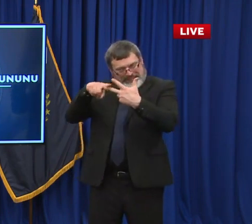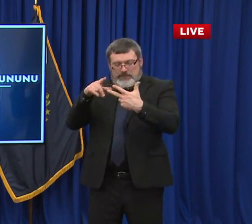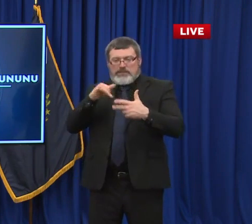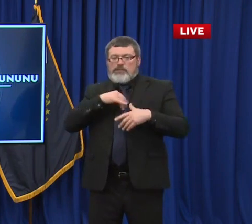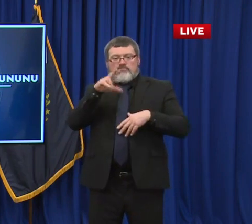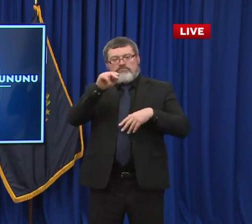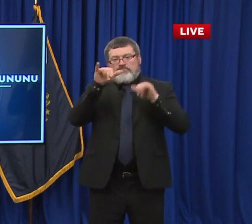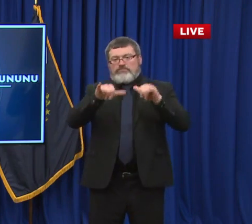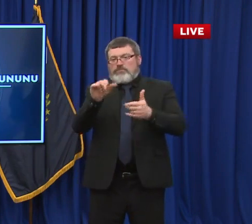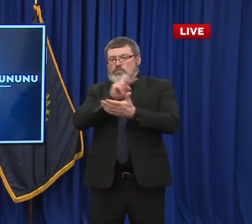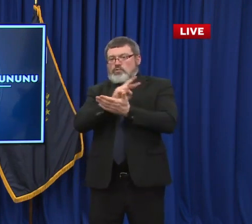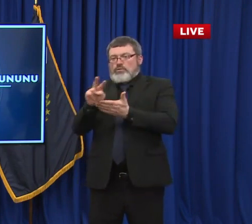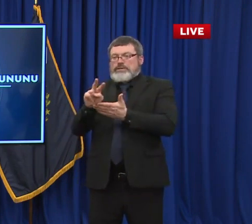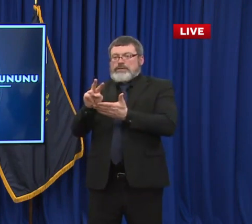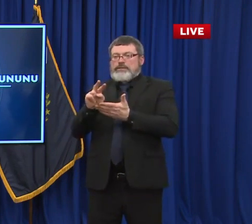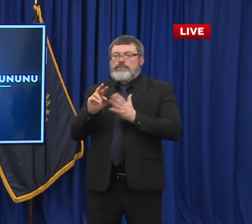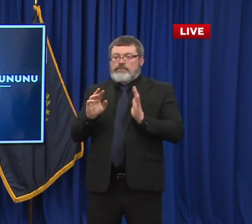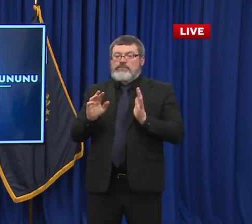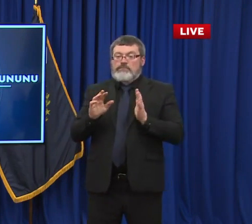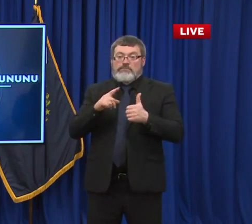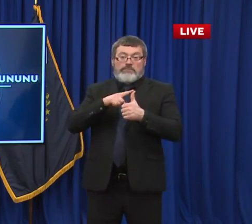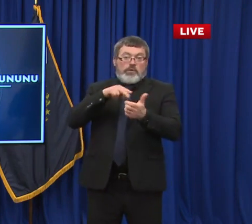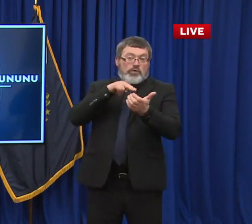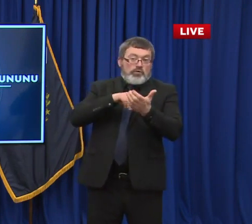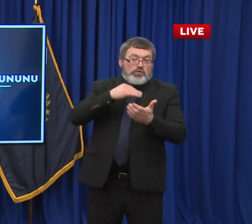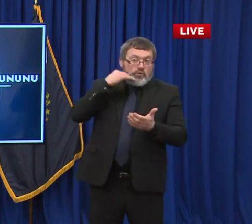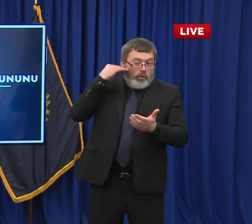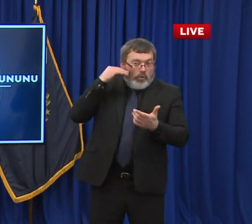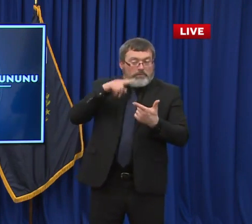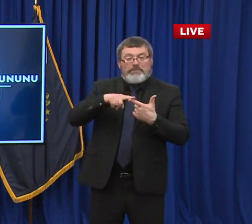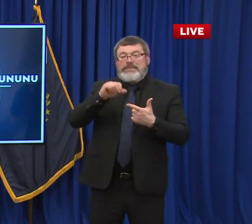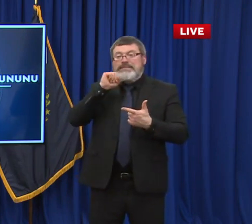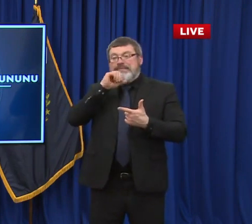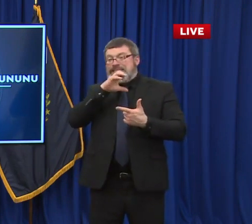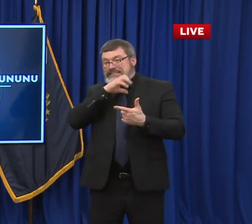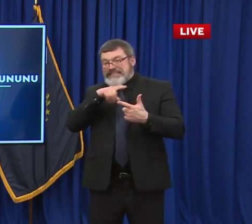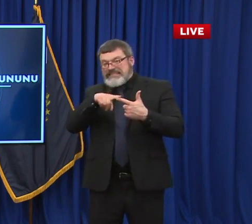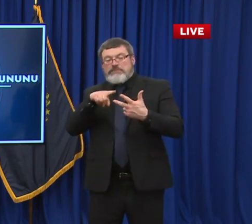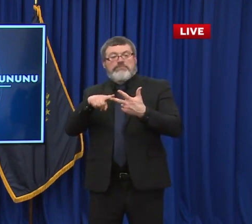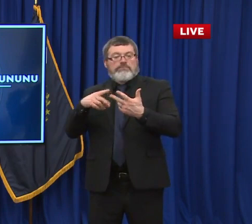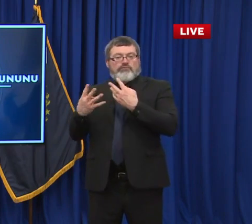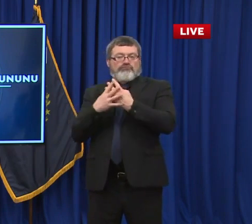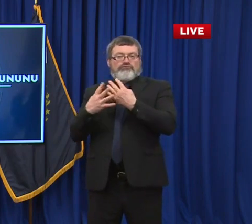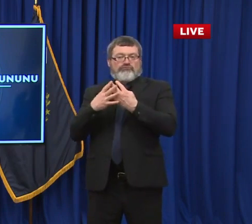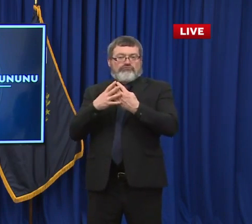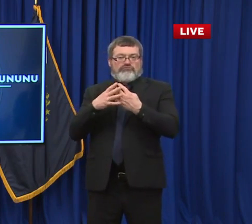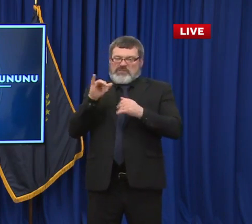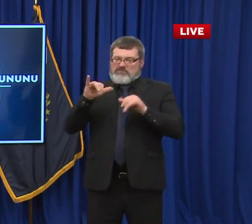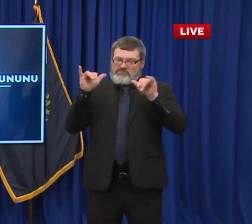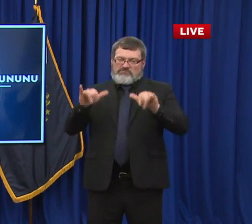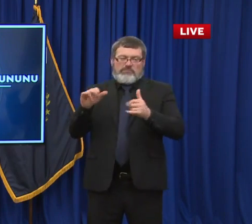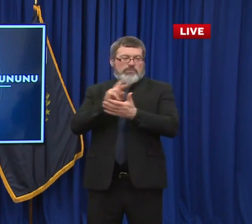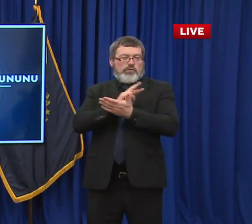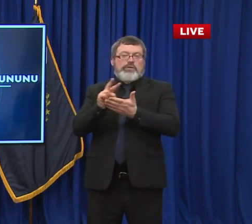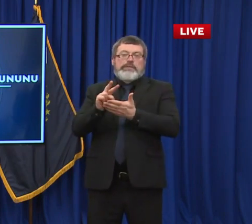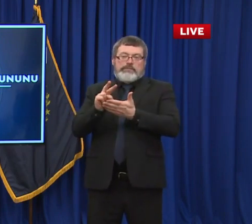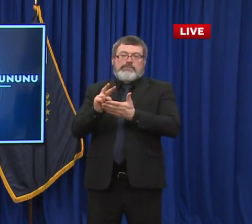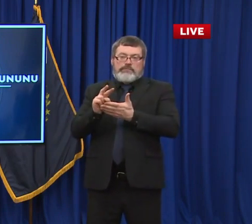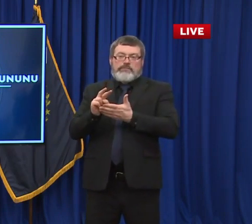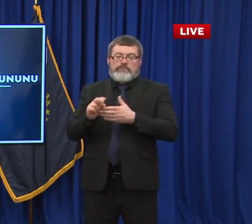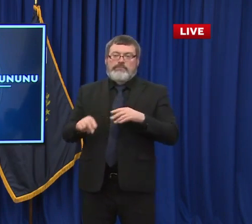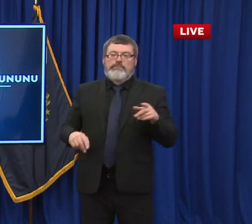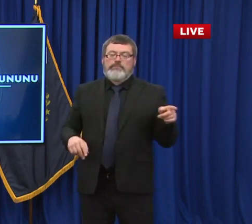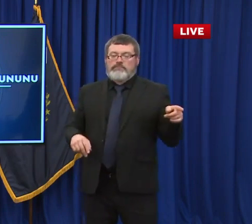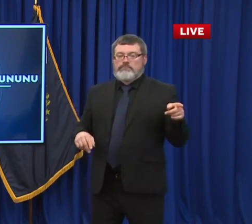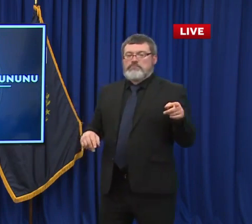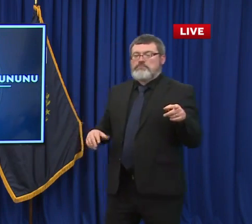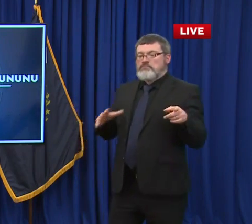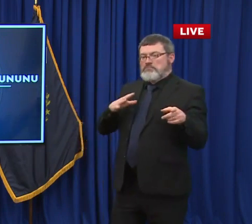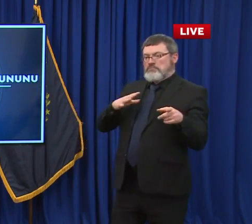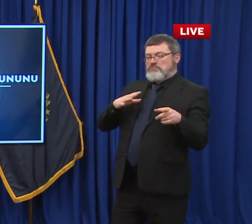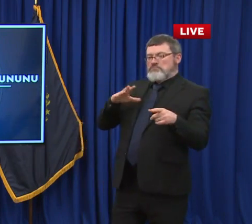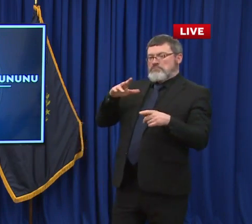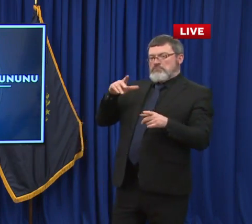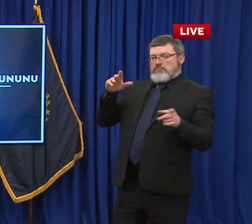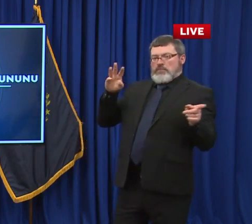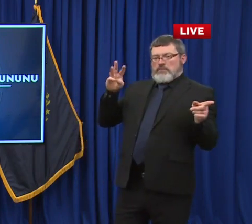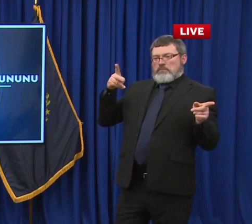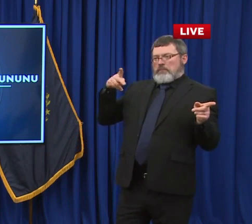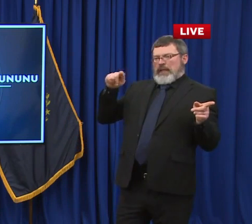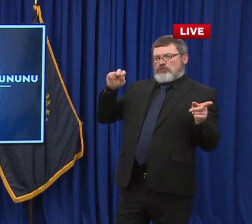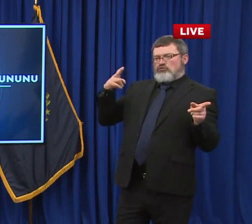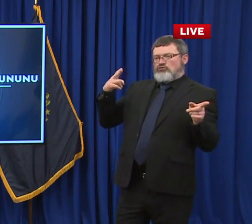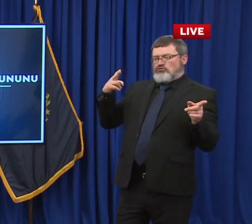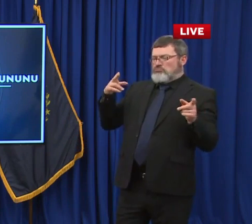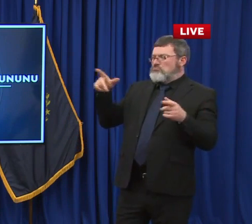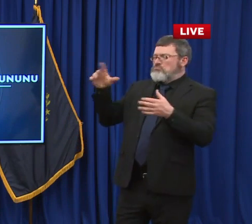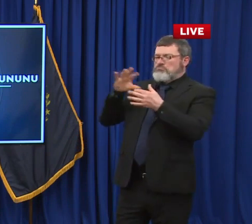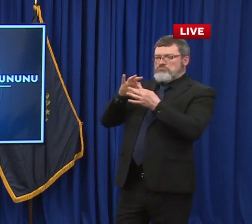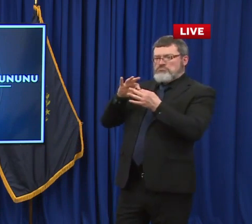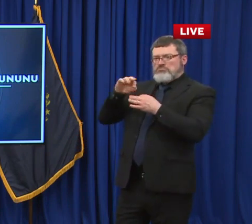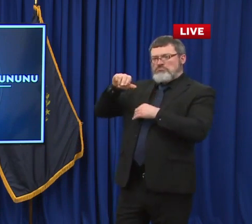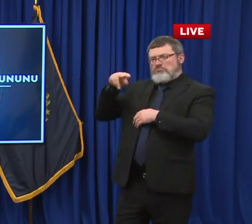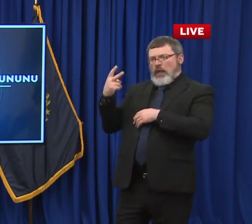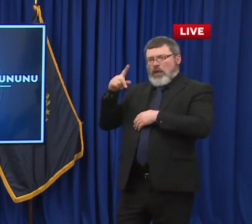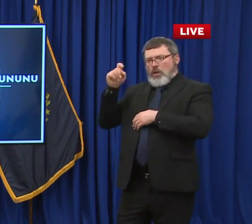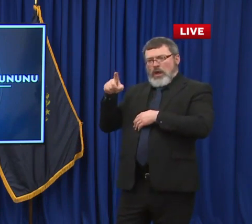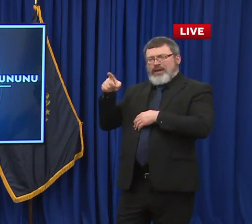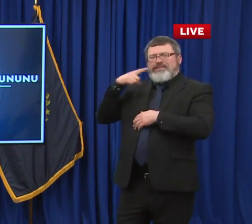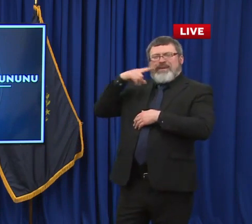THERE ARE STILL POPULATIONS AND GROUP FACILITIES THAT LIKELY SHOULD STICK WITH THE 14 HEY QUARANTINE -- 14 DAY QUARANTINE PERIOD LIKE LONG-TERM FACILITIES.